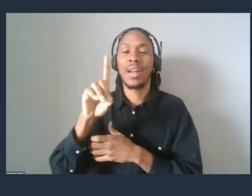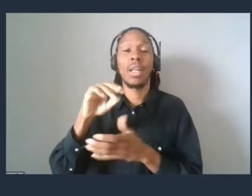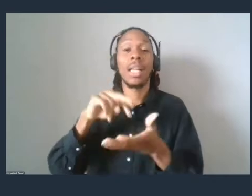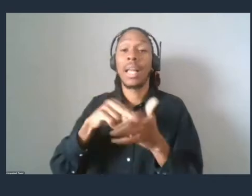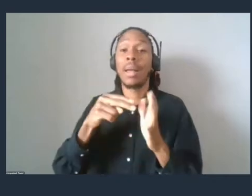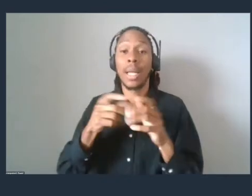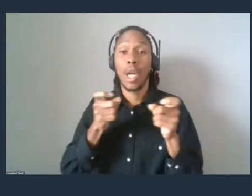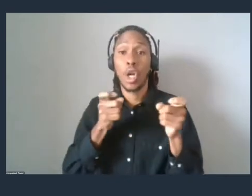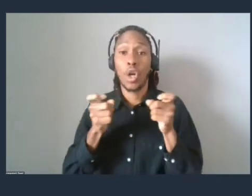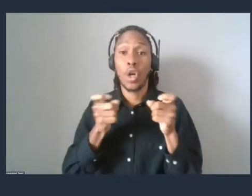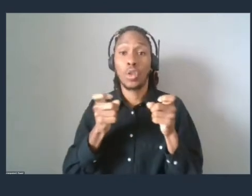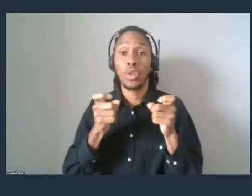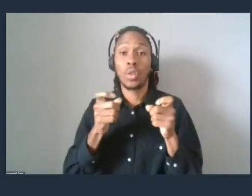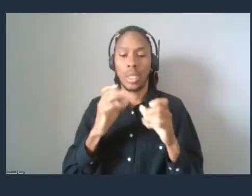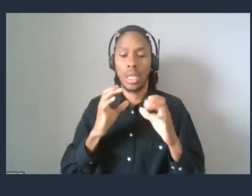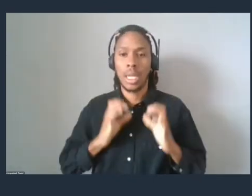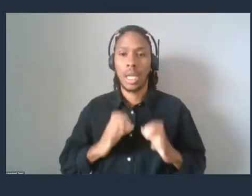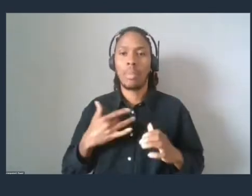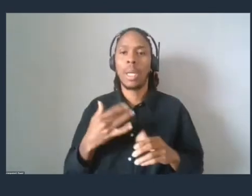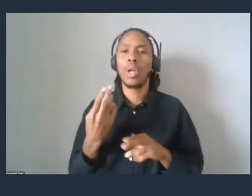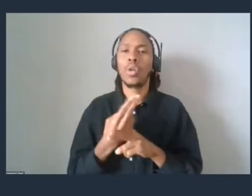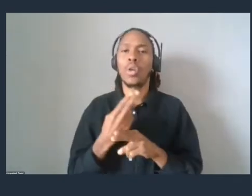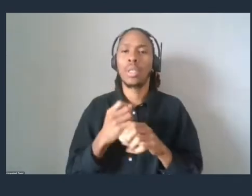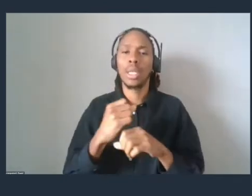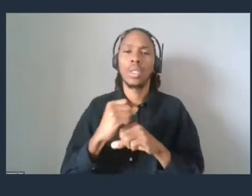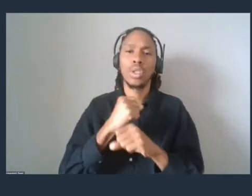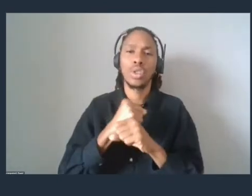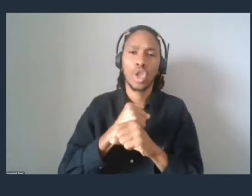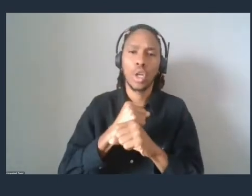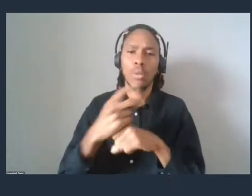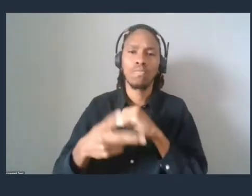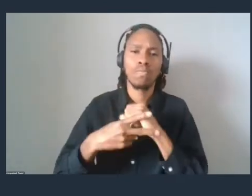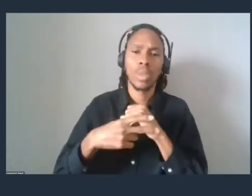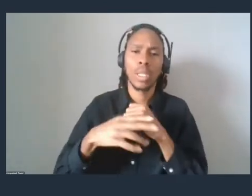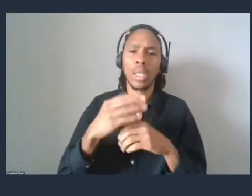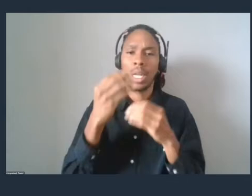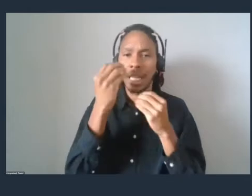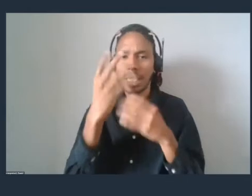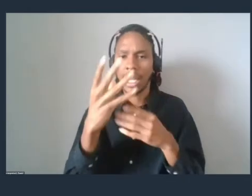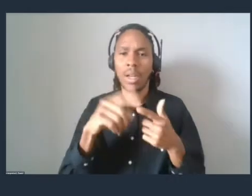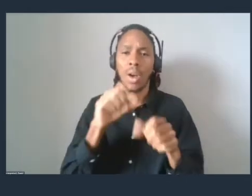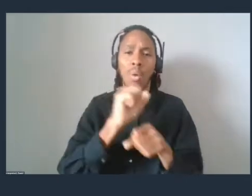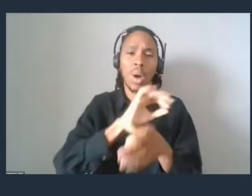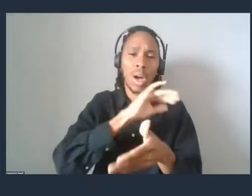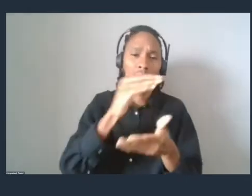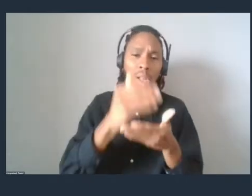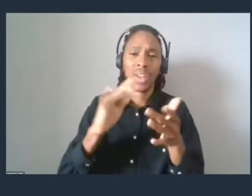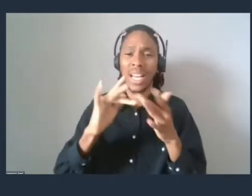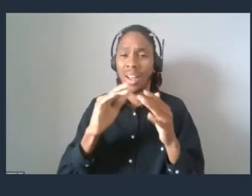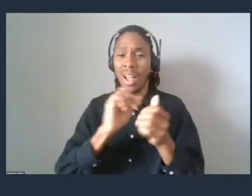that our customers use to secure their data, their workloads, their networks, all of the things that they put in the cloud,